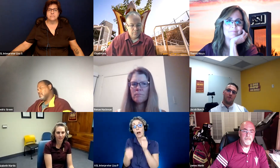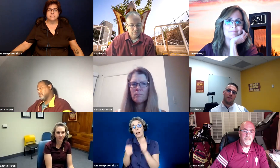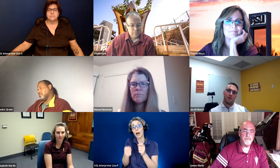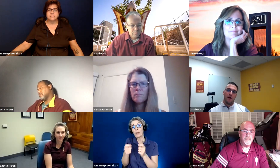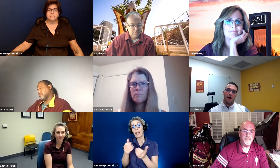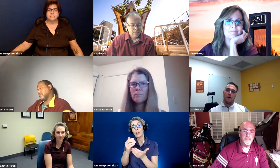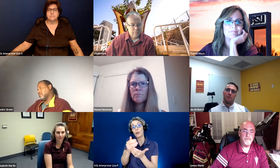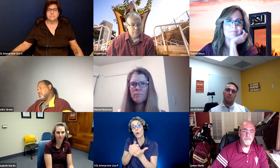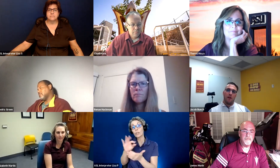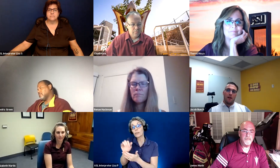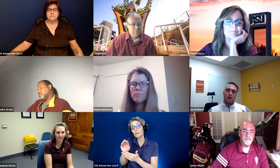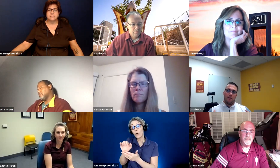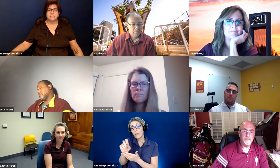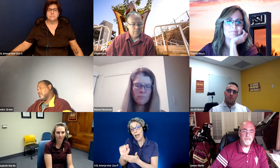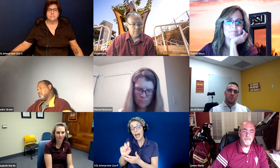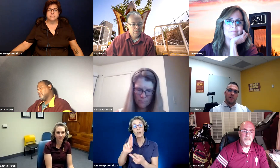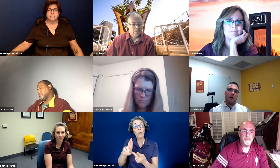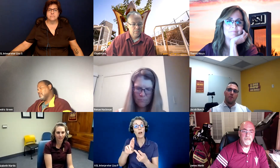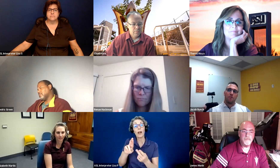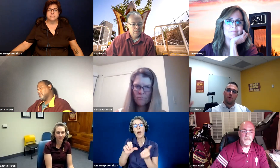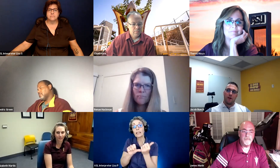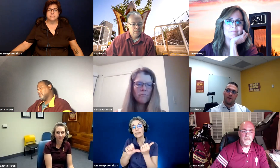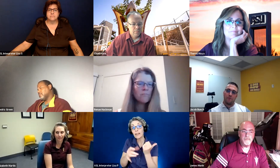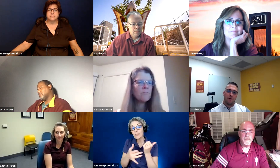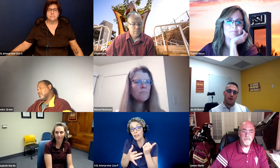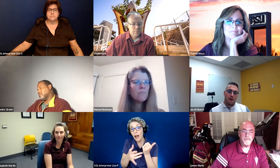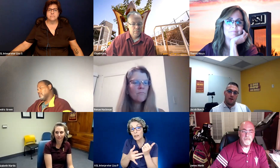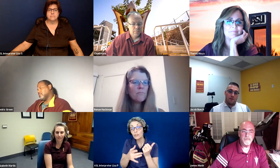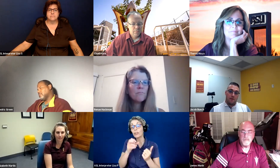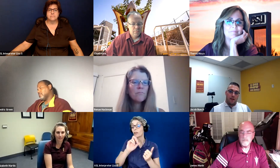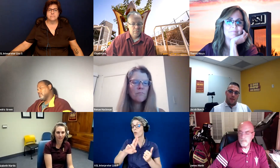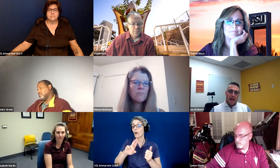or some other sorts of academic based accommodation